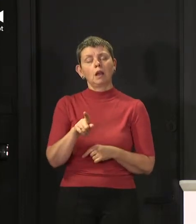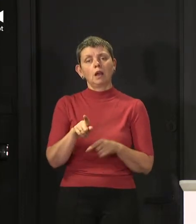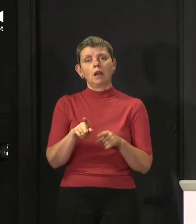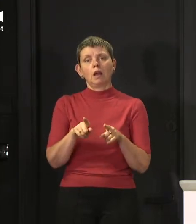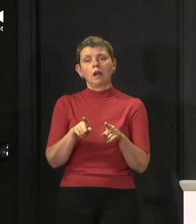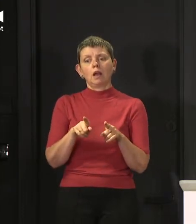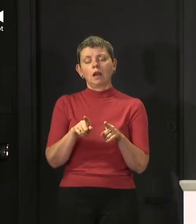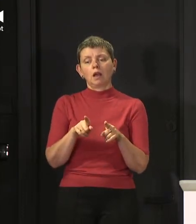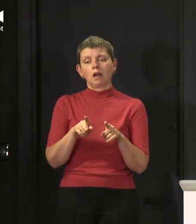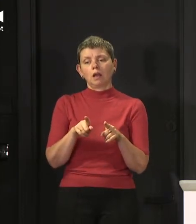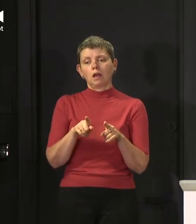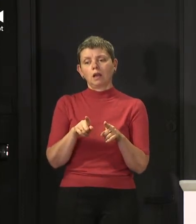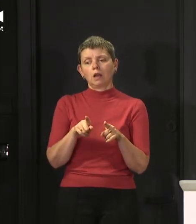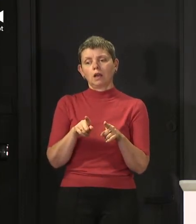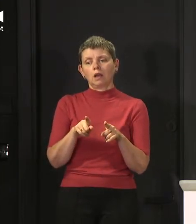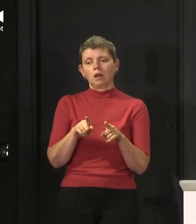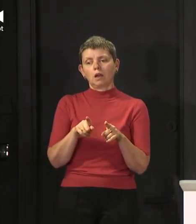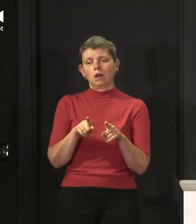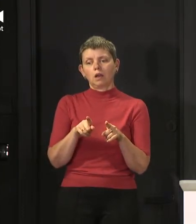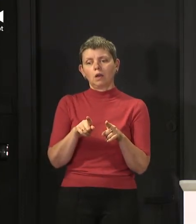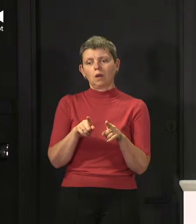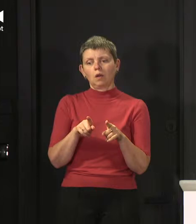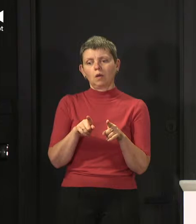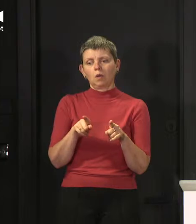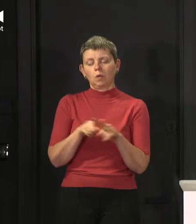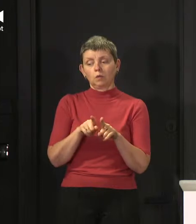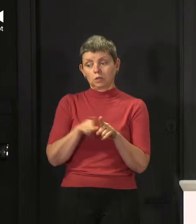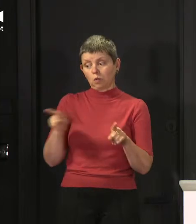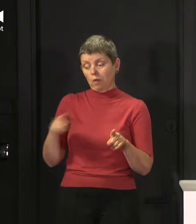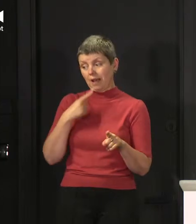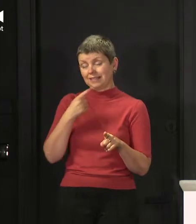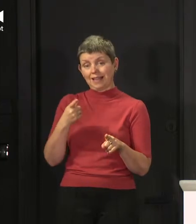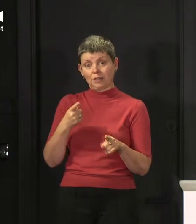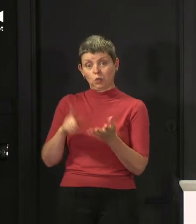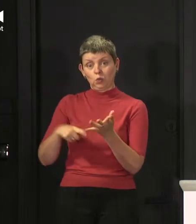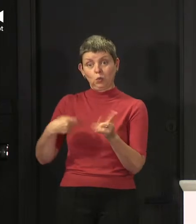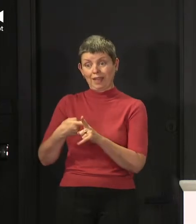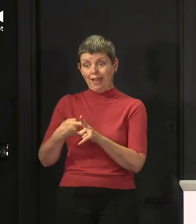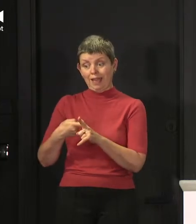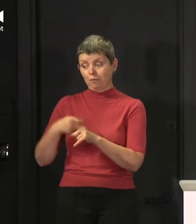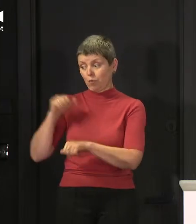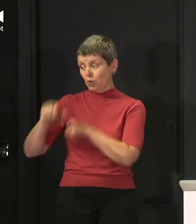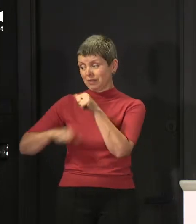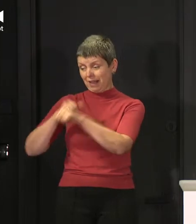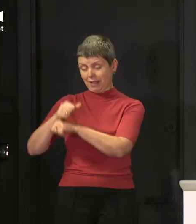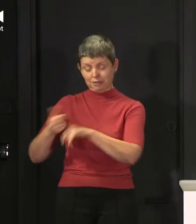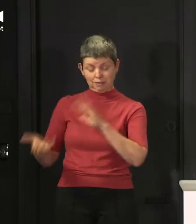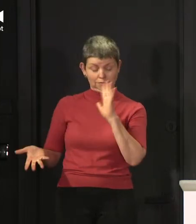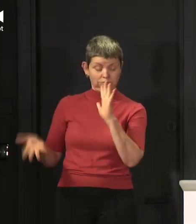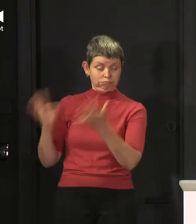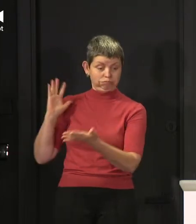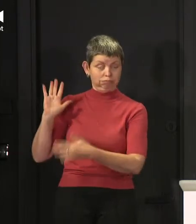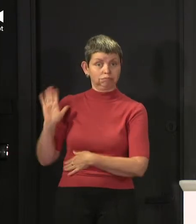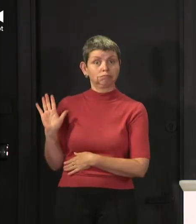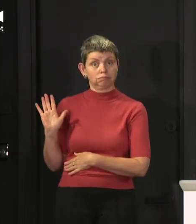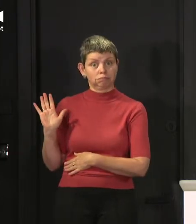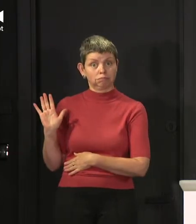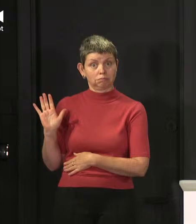the UK Government's process around this as shambolic. The fact that both of us completely